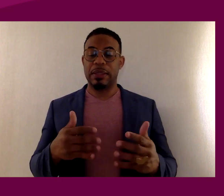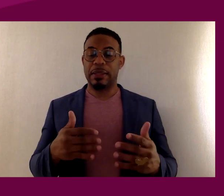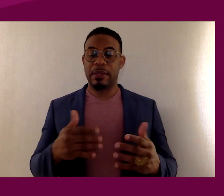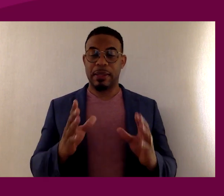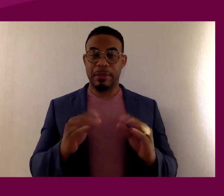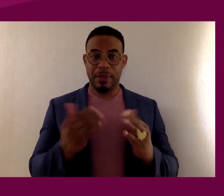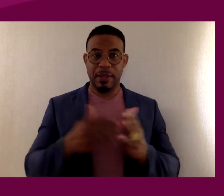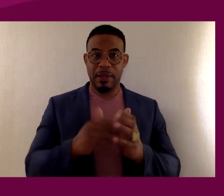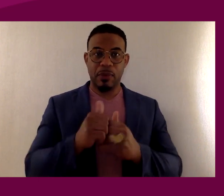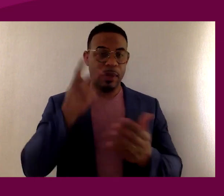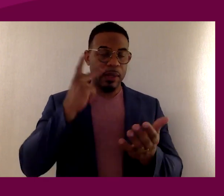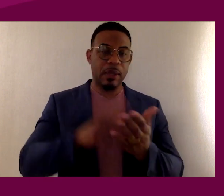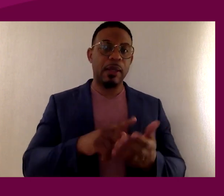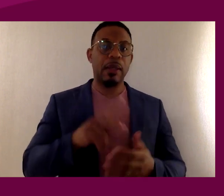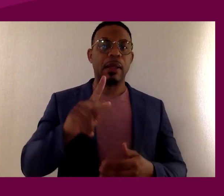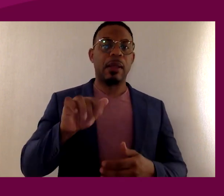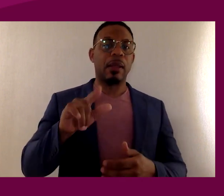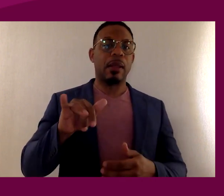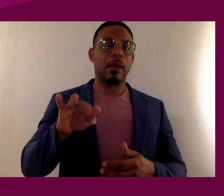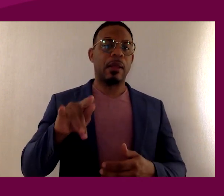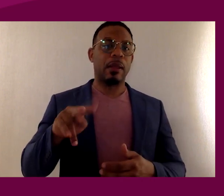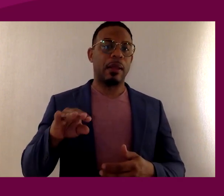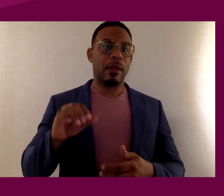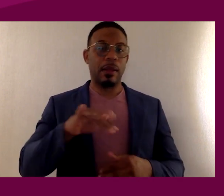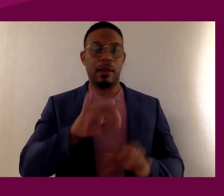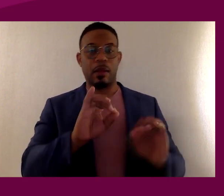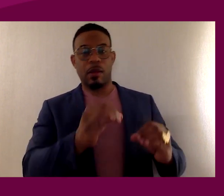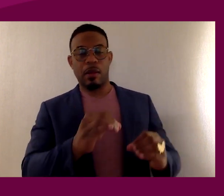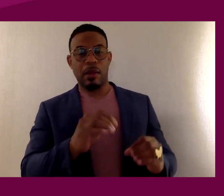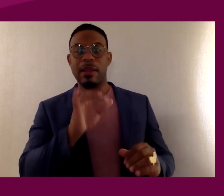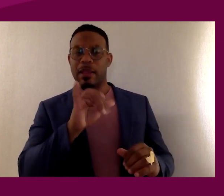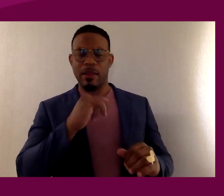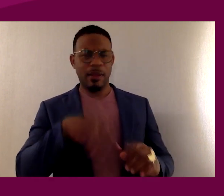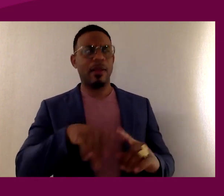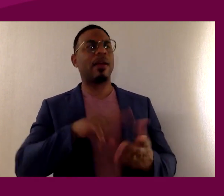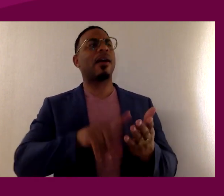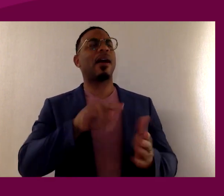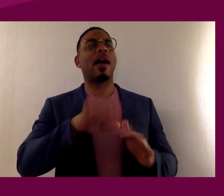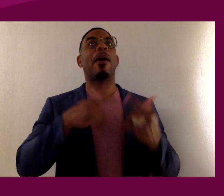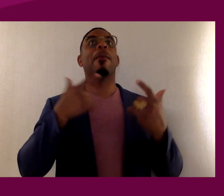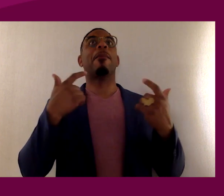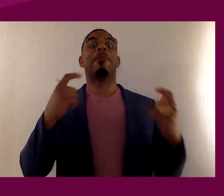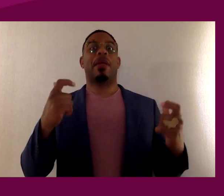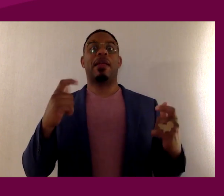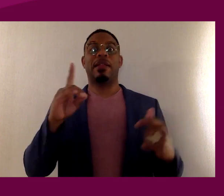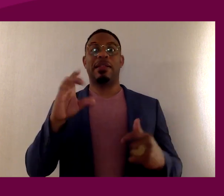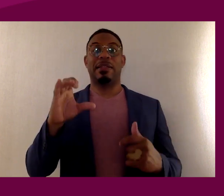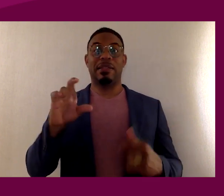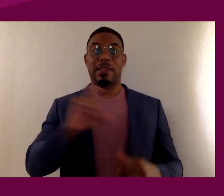we tried to do was meeting again with Secretary Califano at his offices. That's when I found out